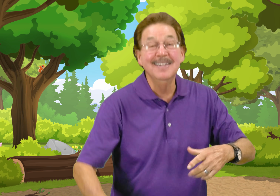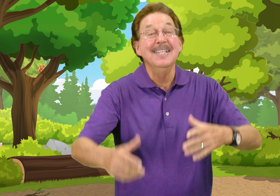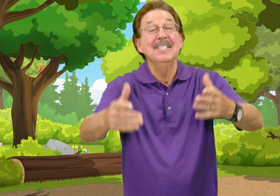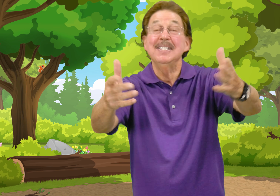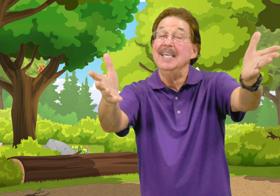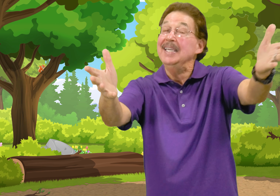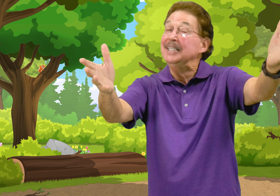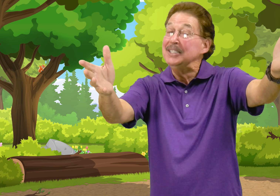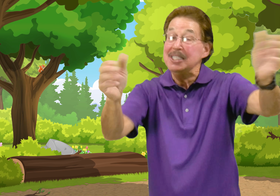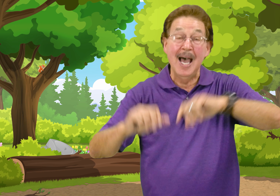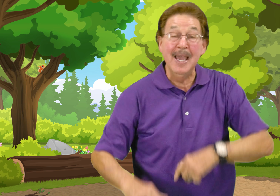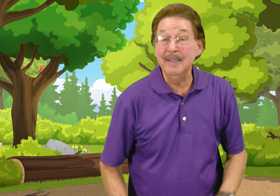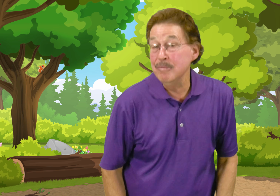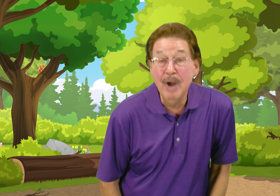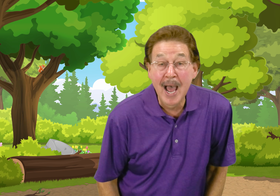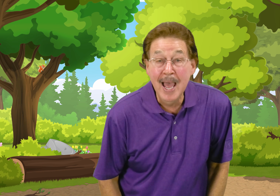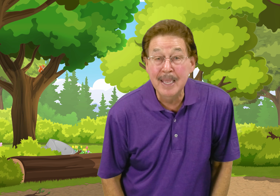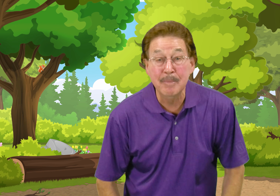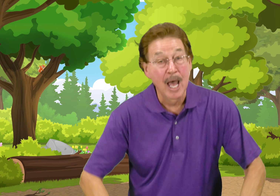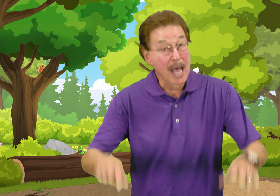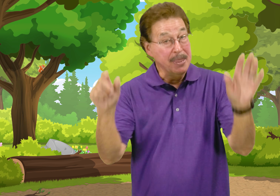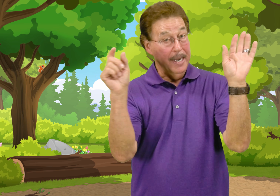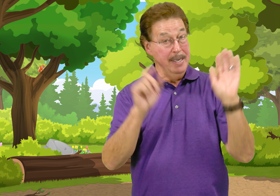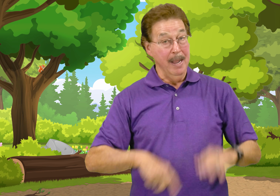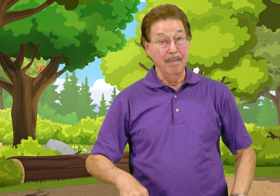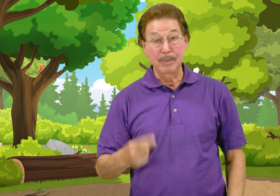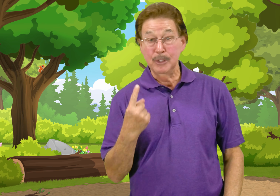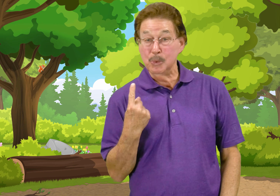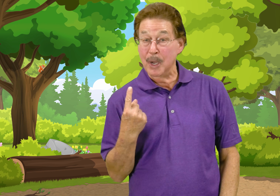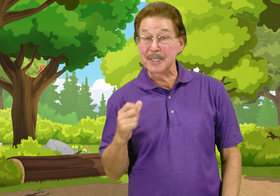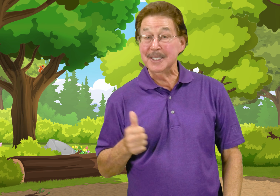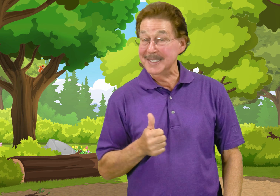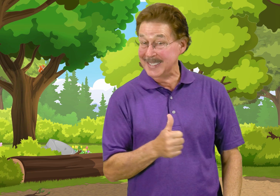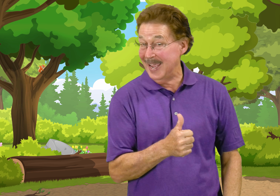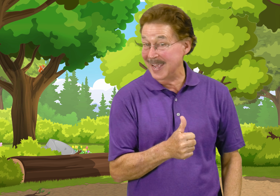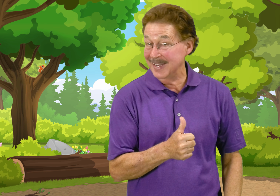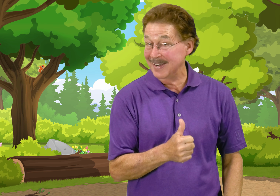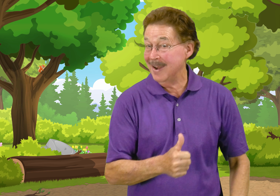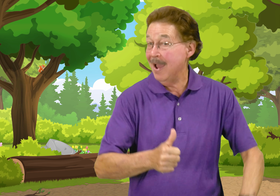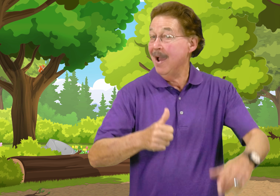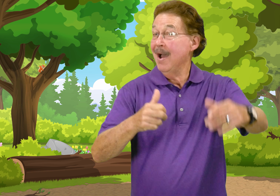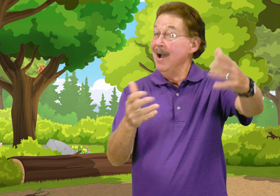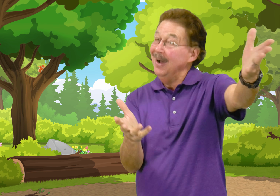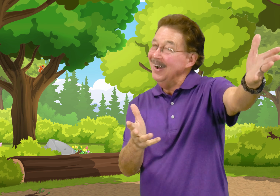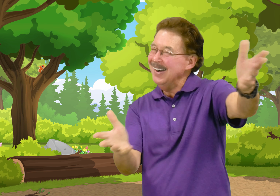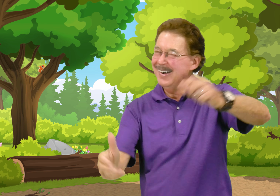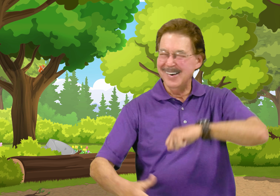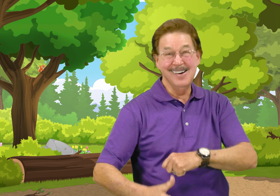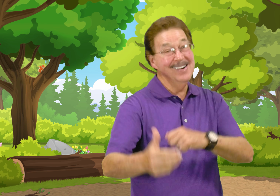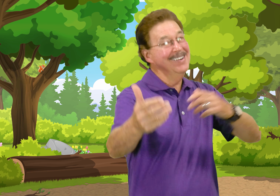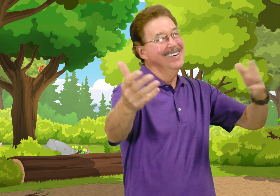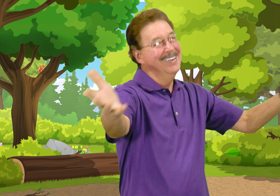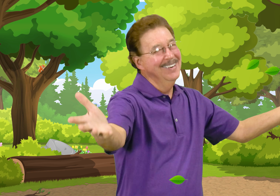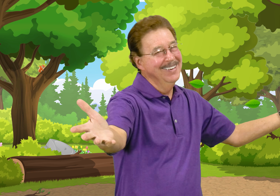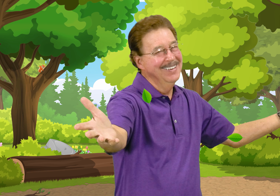Sing, Sign & Rhyme The numbers 1 to 10